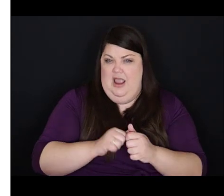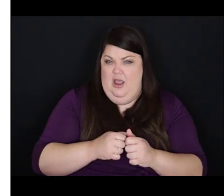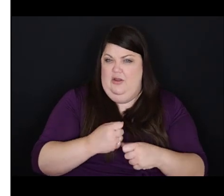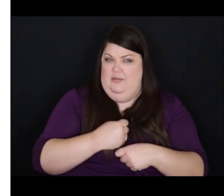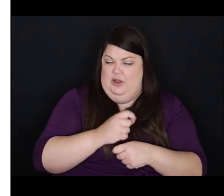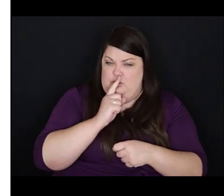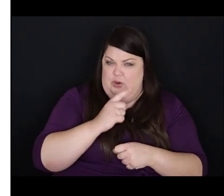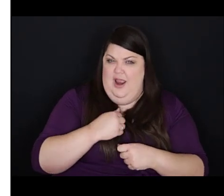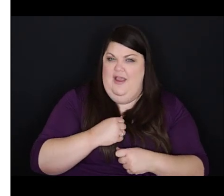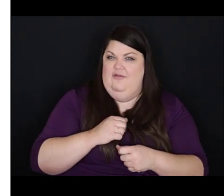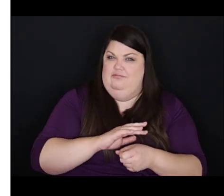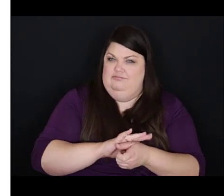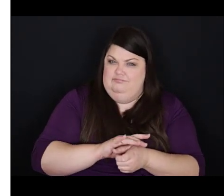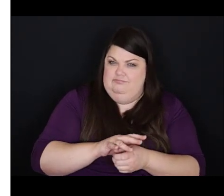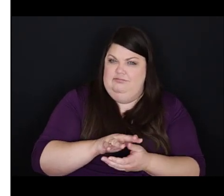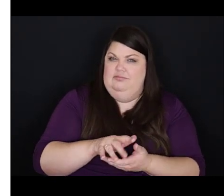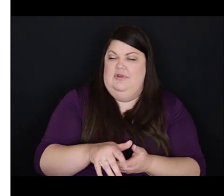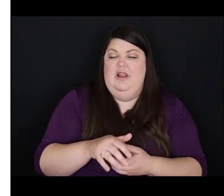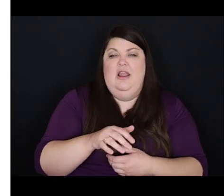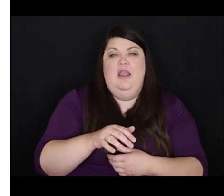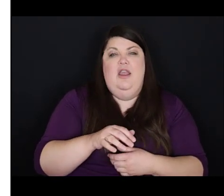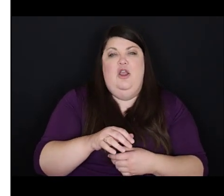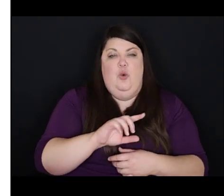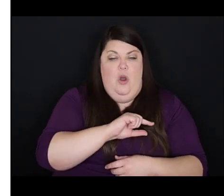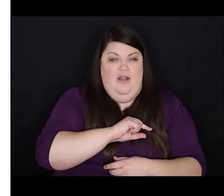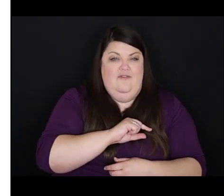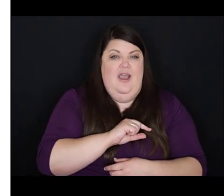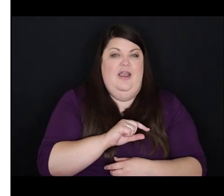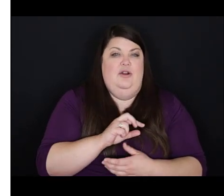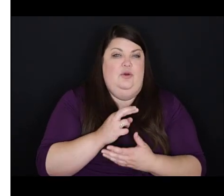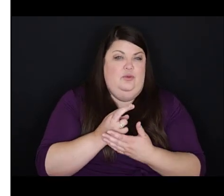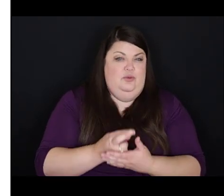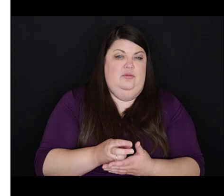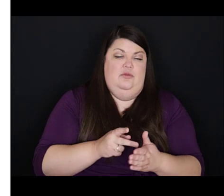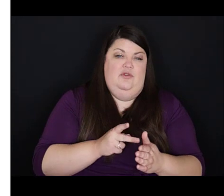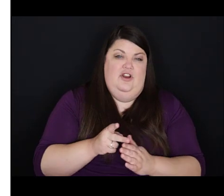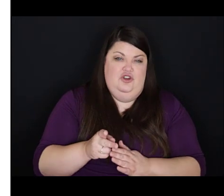supply of qualified rehabilitation professionals and paraprofessionals.